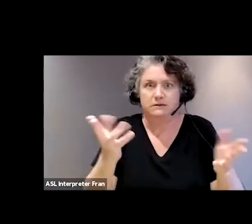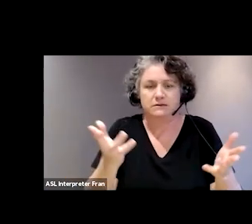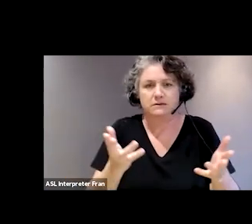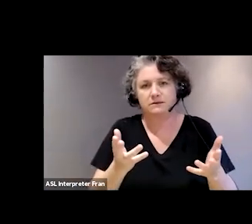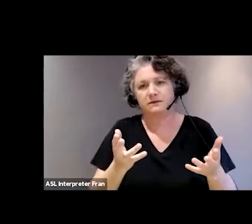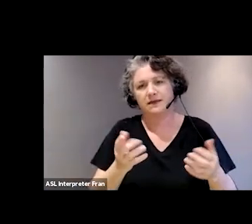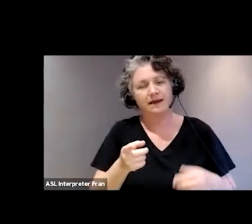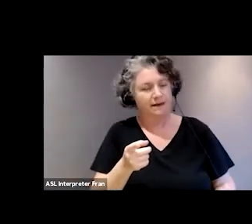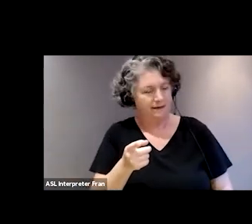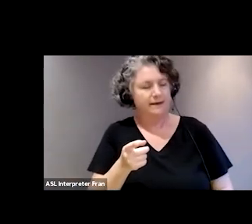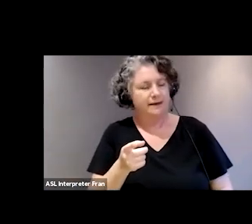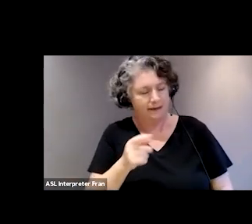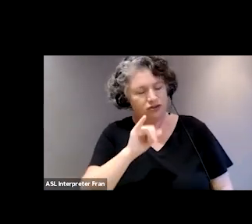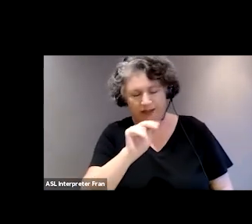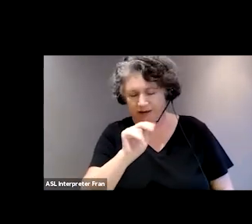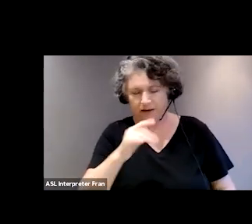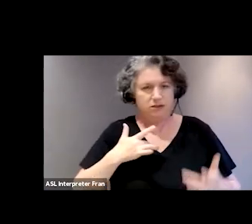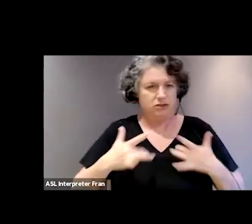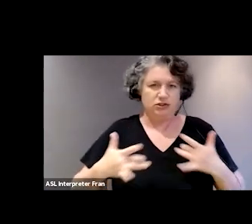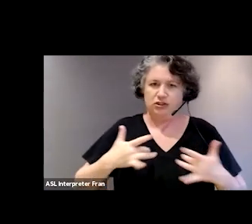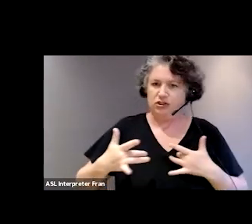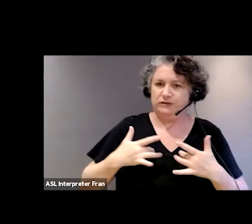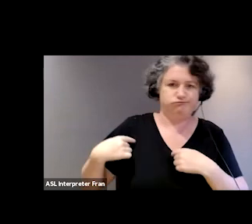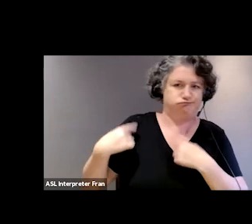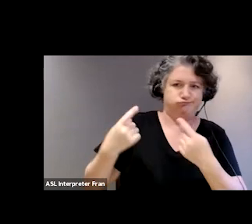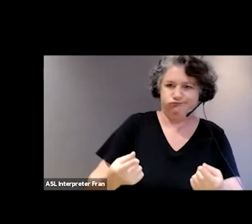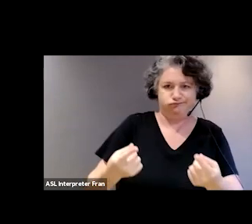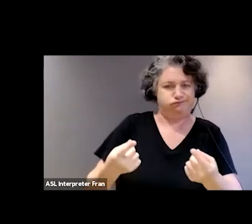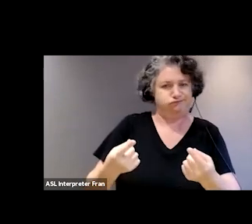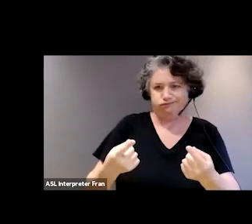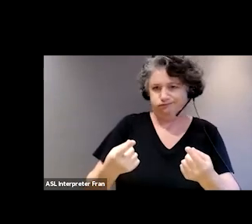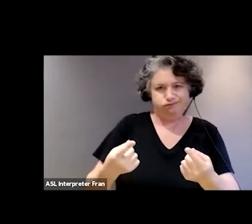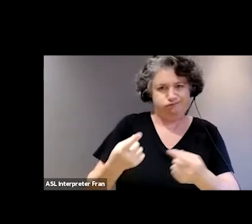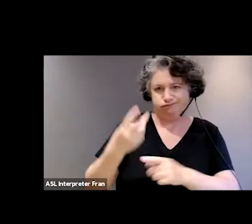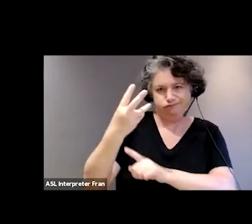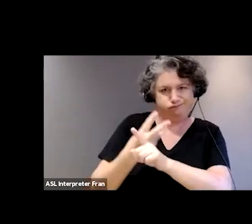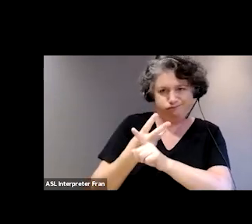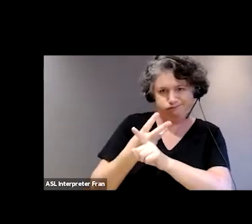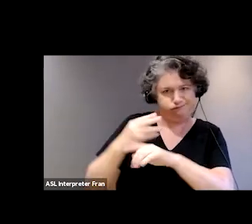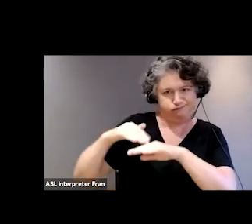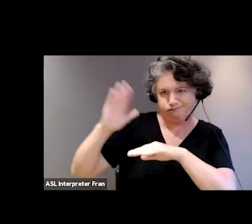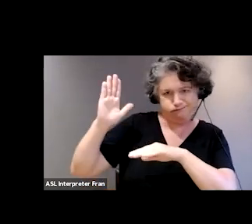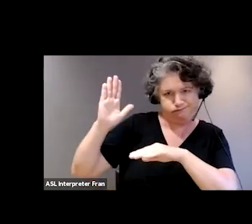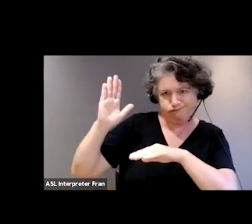we going to address it?